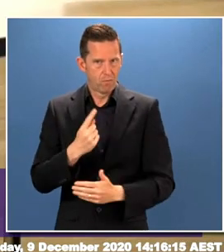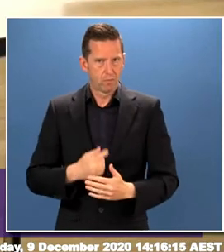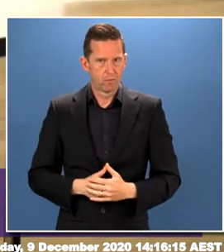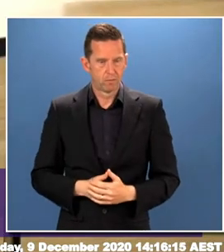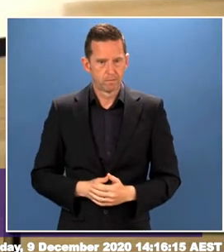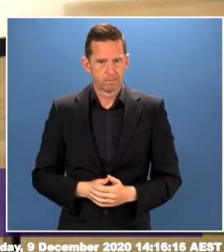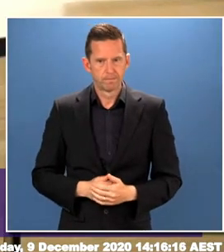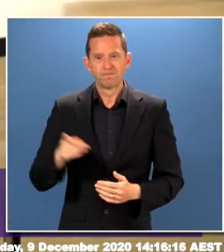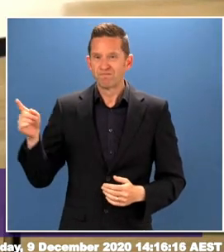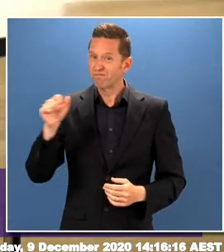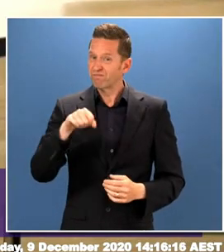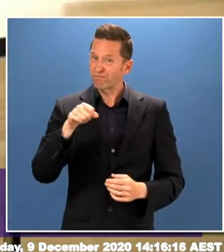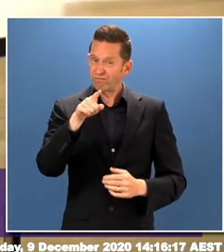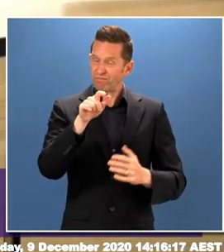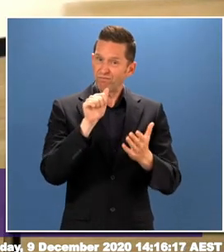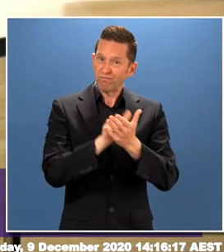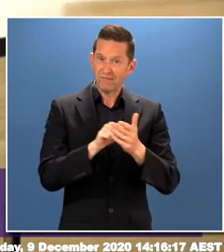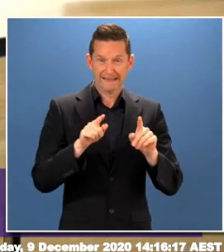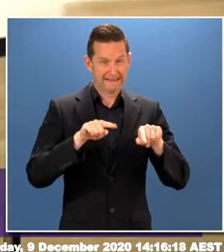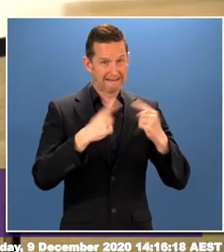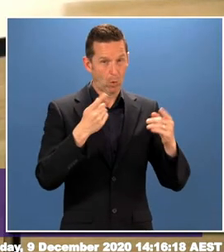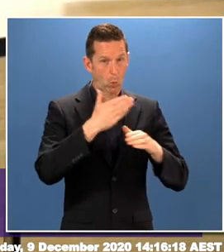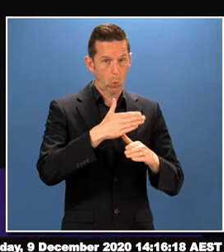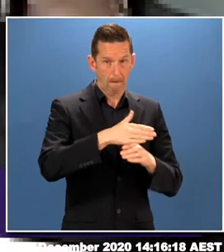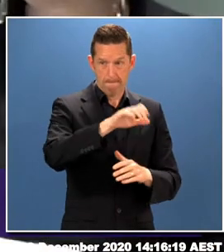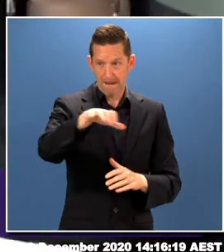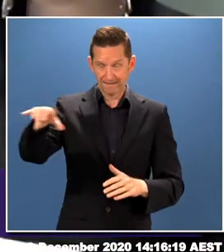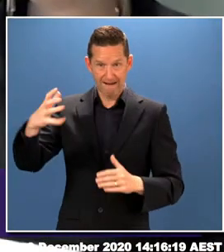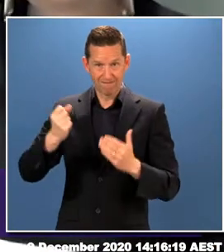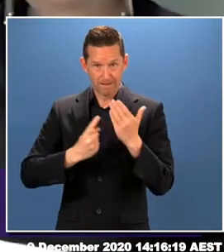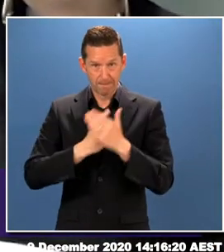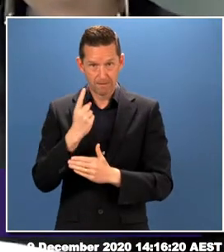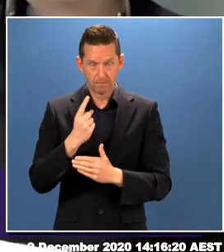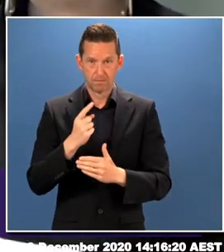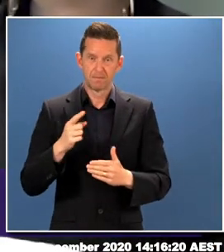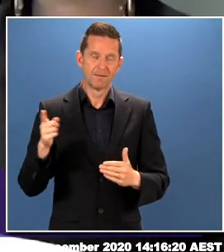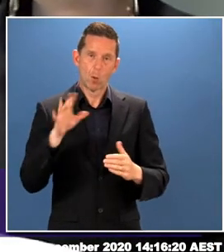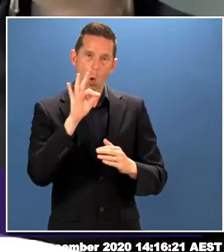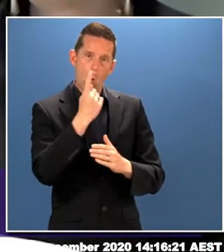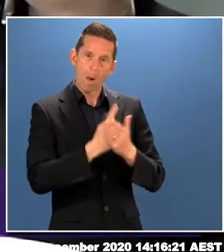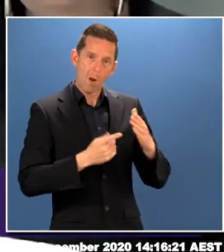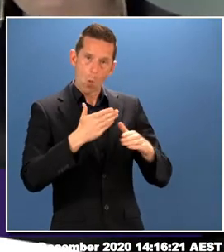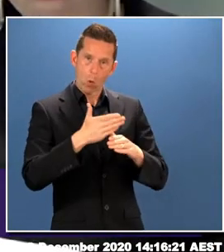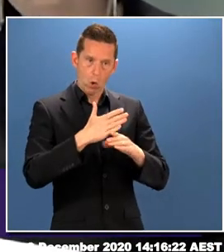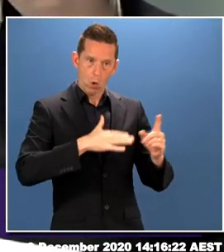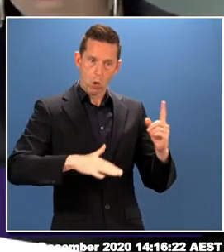So it's across different workplaces. You know, it not just workplaces, though, it's someone's whole life where